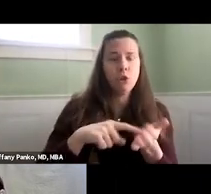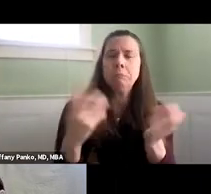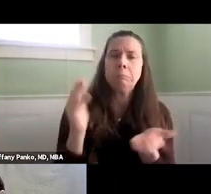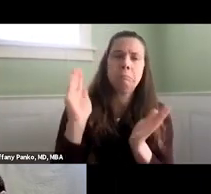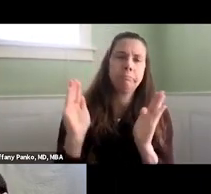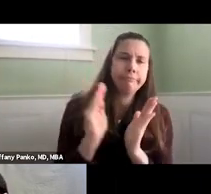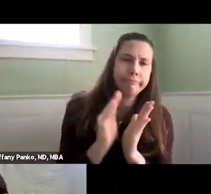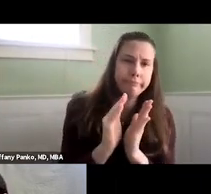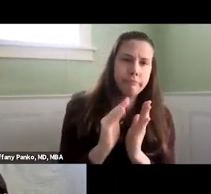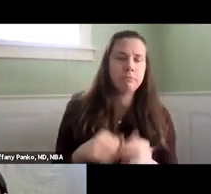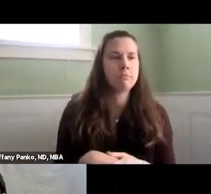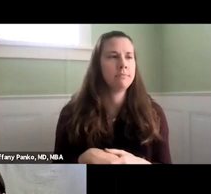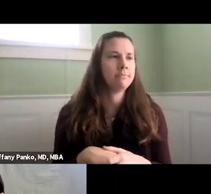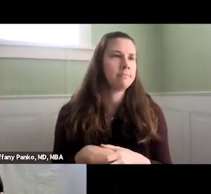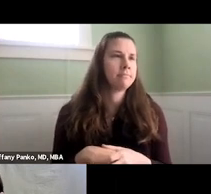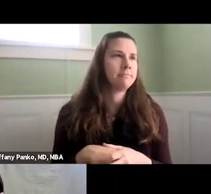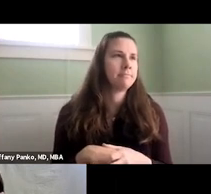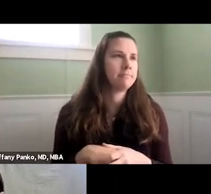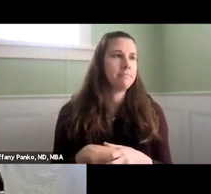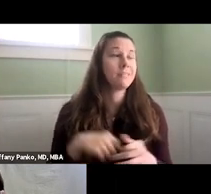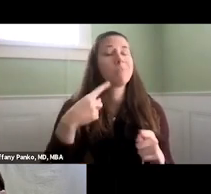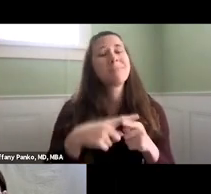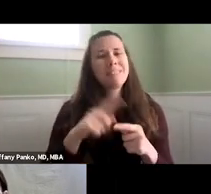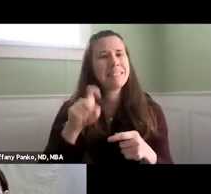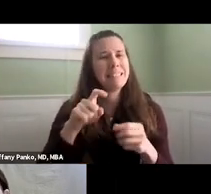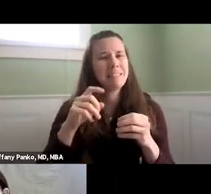many different STEM fields. We don’t know how many of them are doing health research,